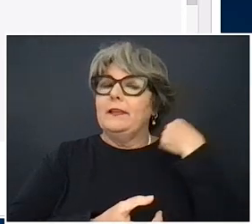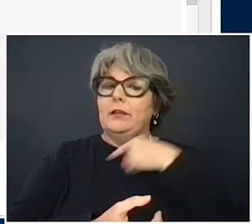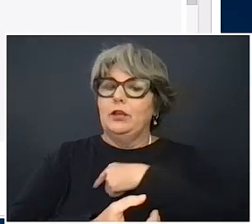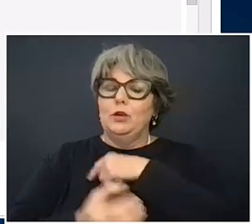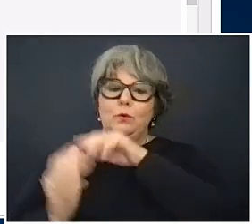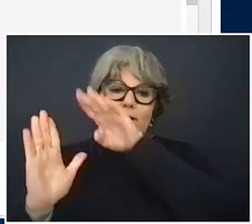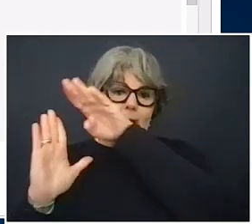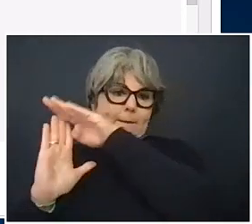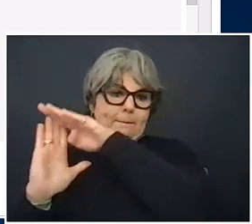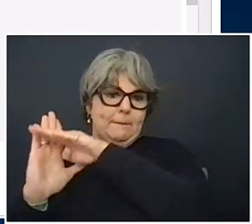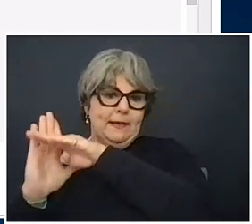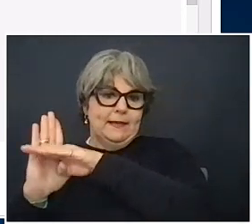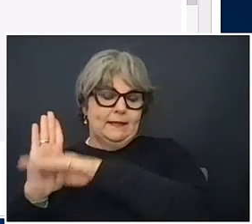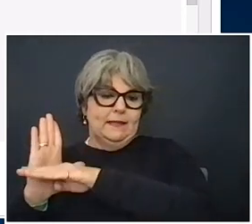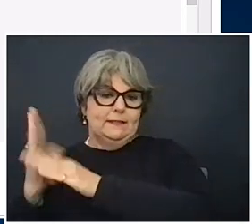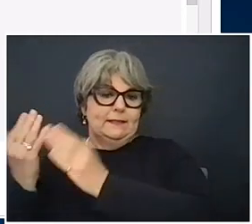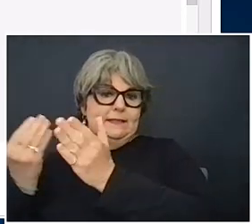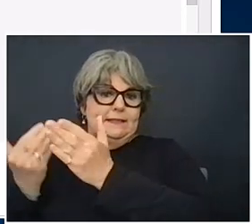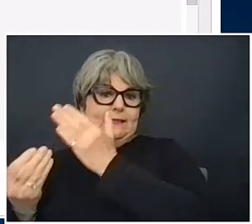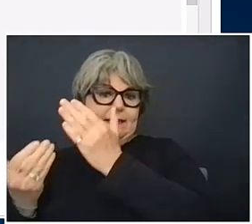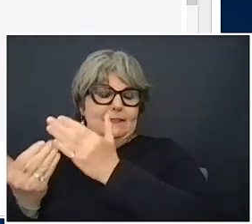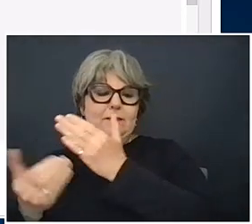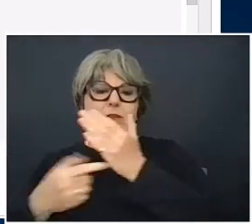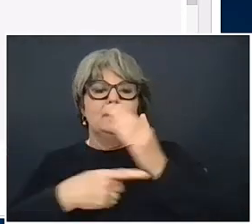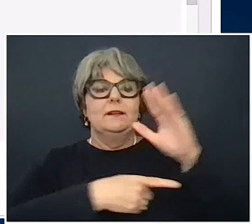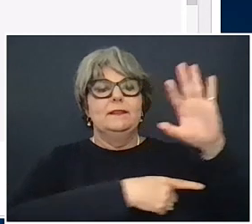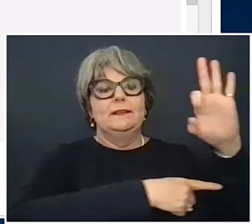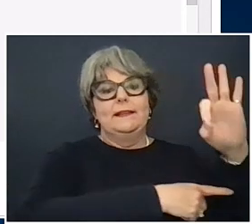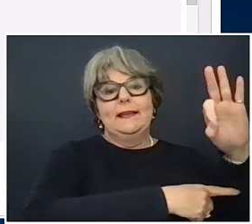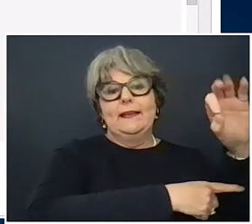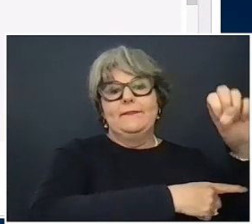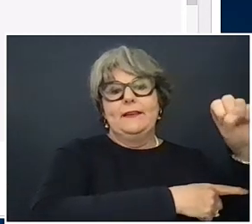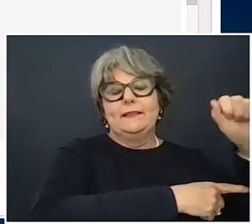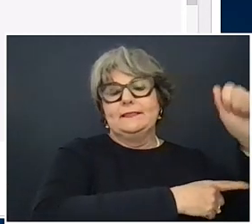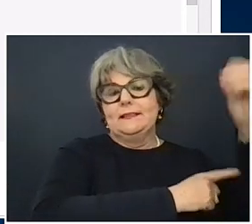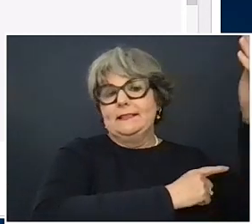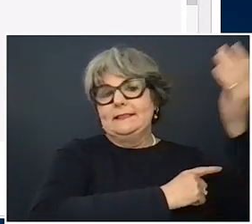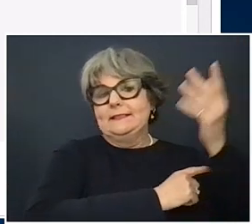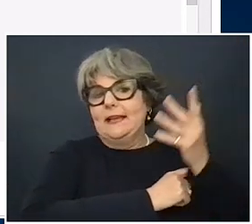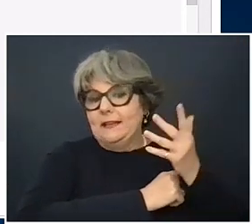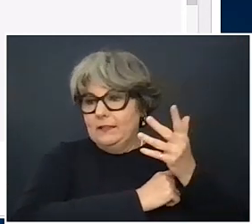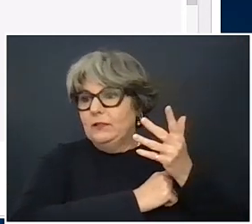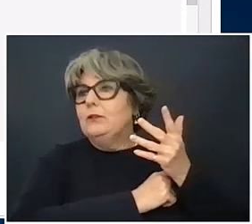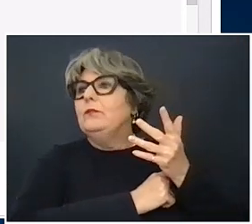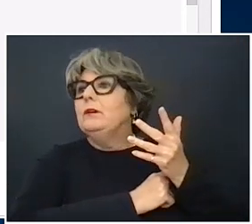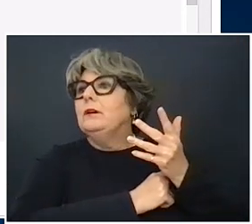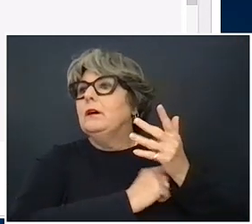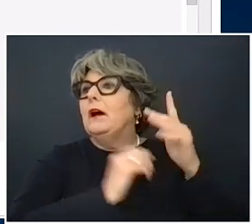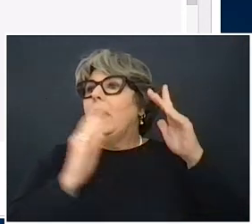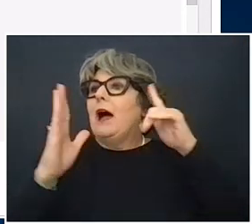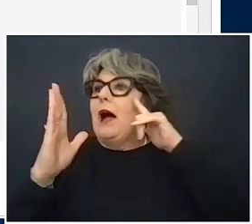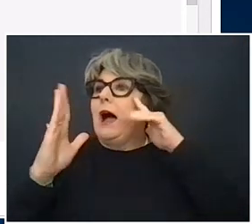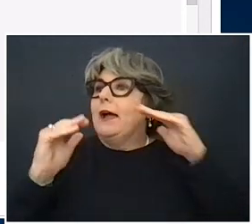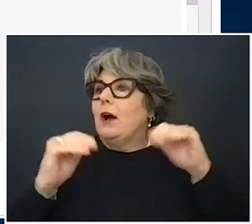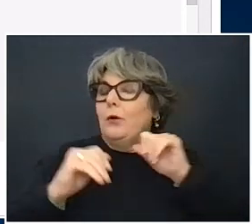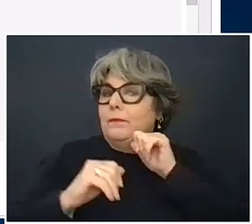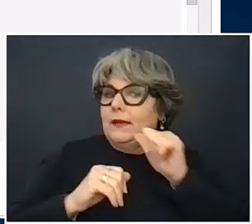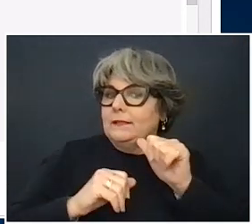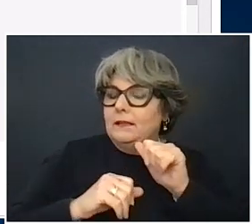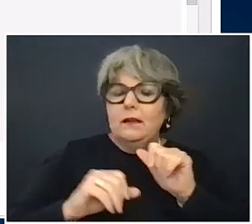easier than FSA telling you who's in FSA's queue. I hope that's not the logic. No, that's not- that's not the case. If